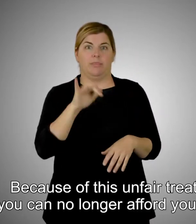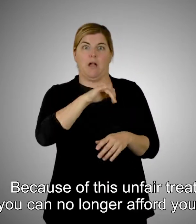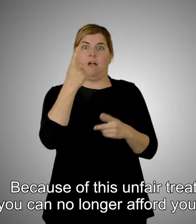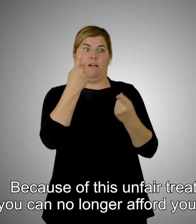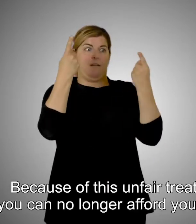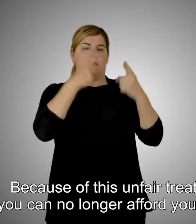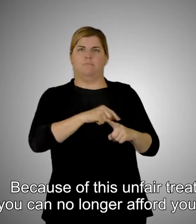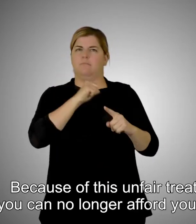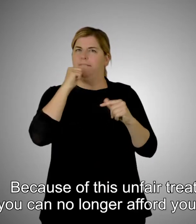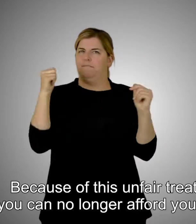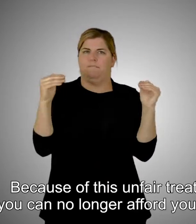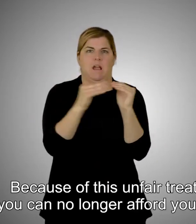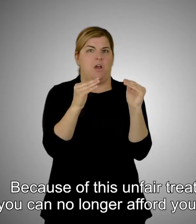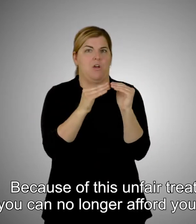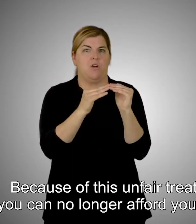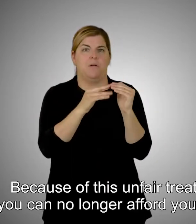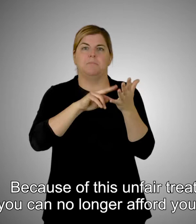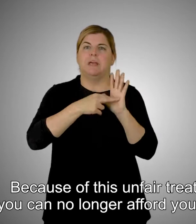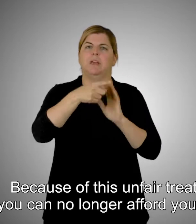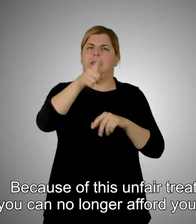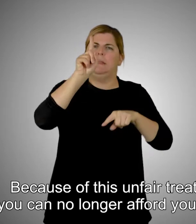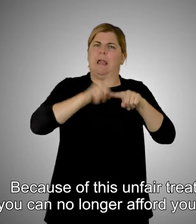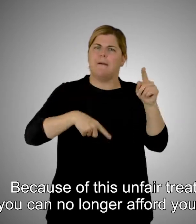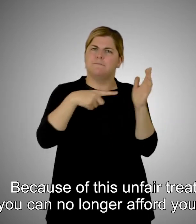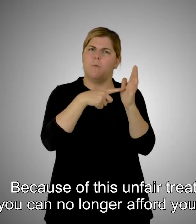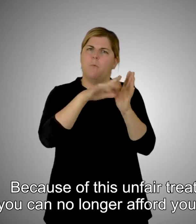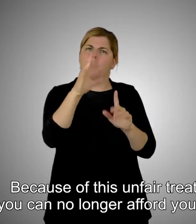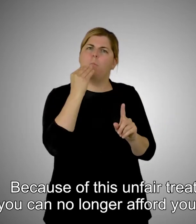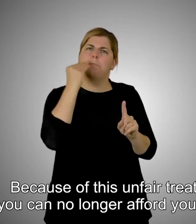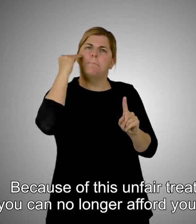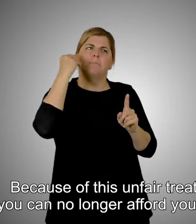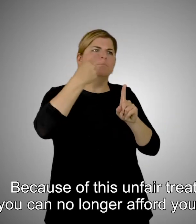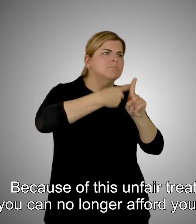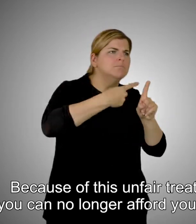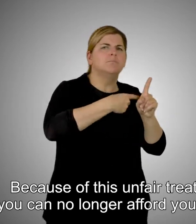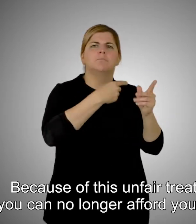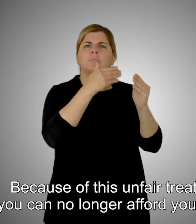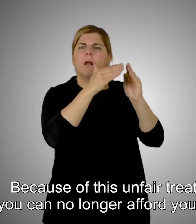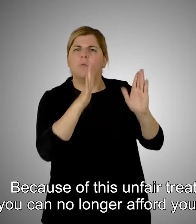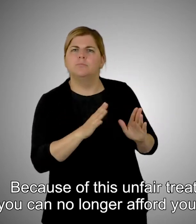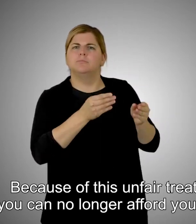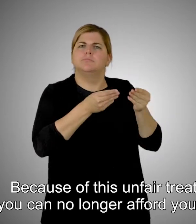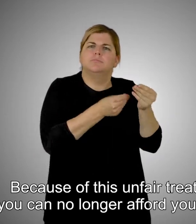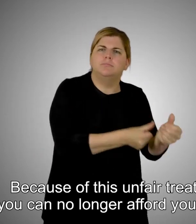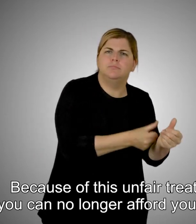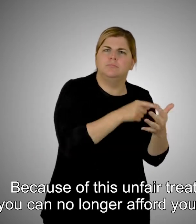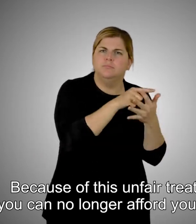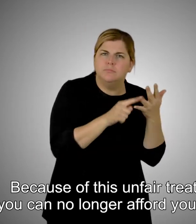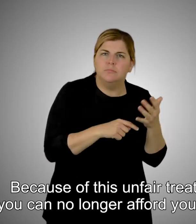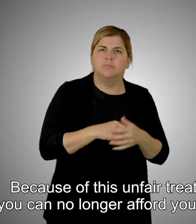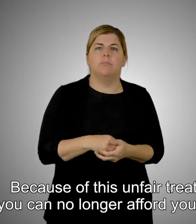Because of this unfair treatment, you can no longer afford your home,